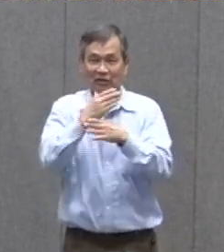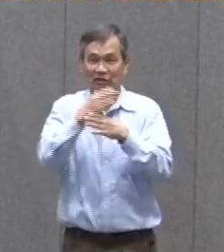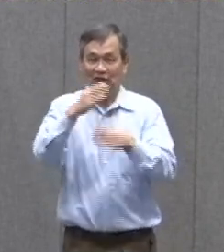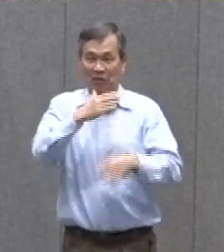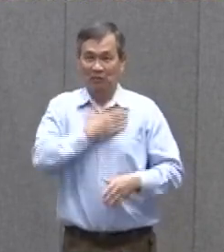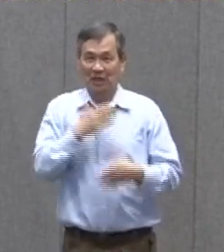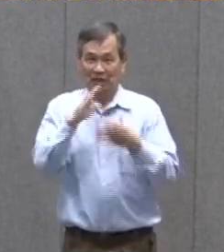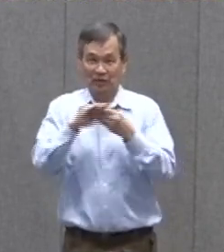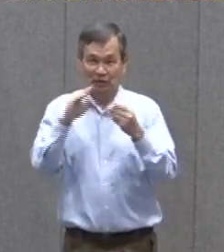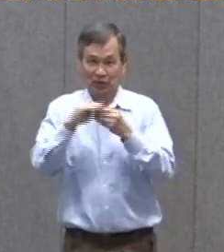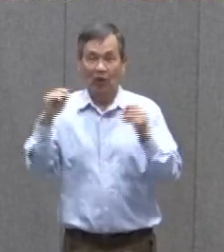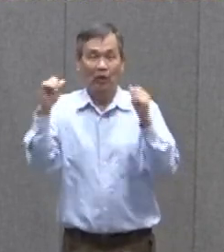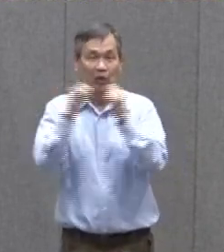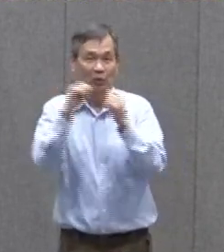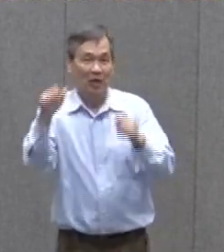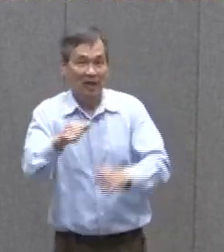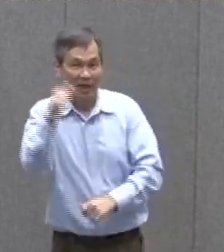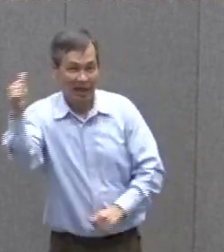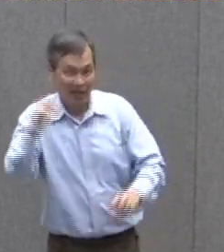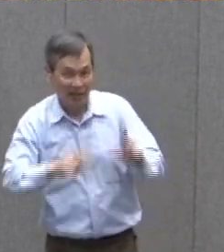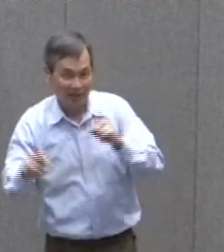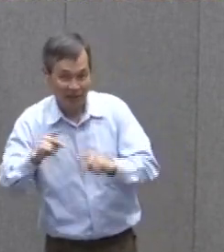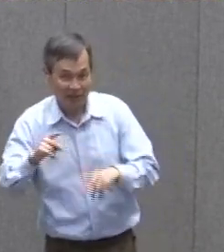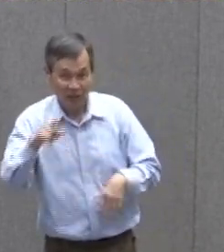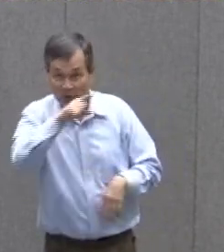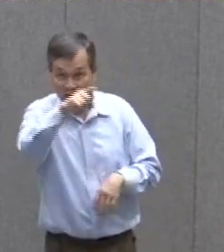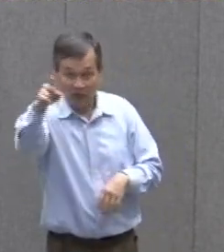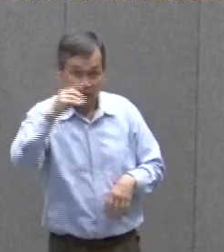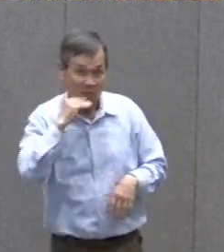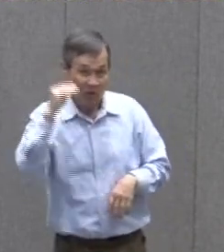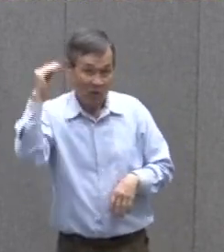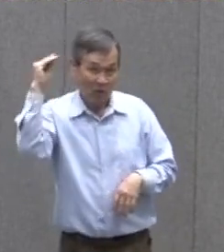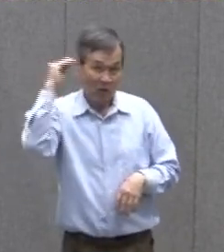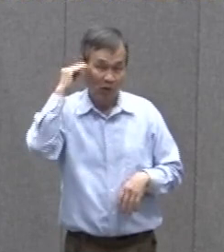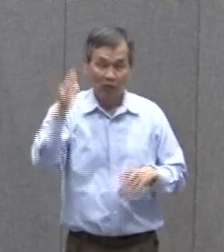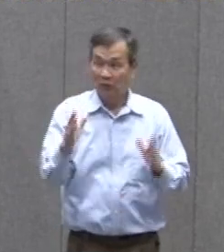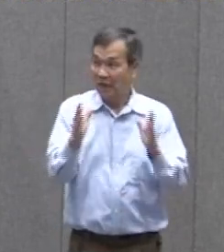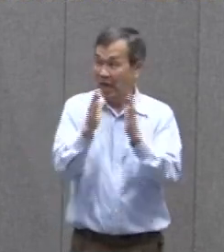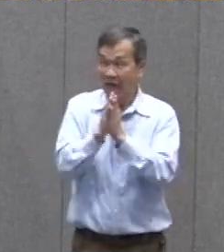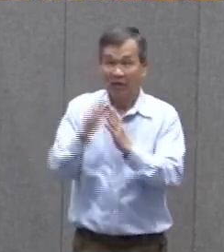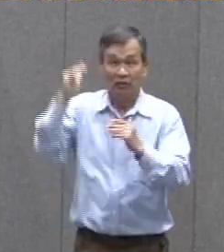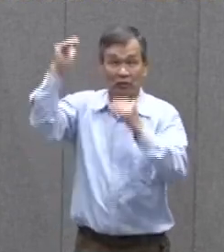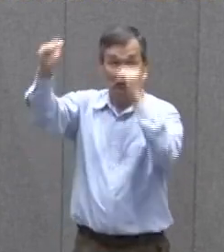with other people. So if you're at home, ask a grownup and you can use